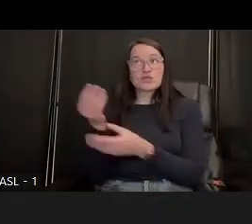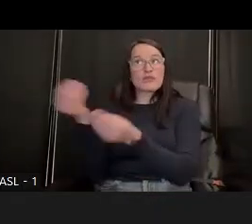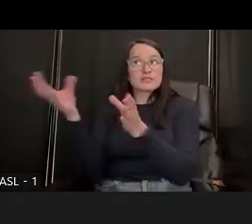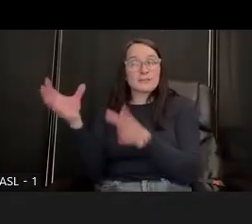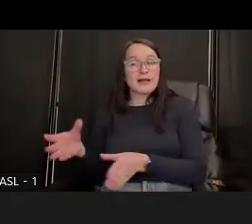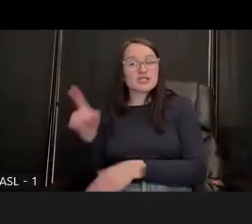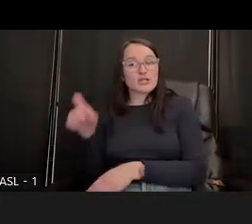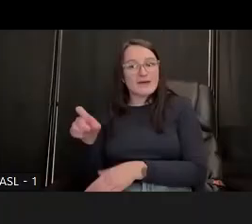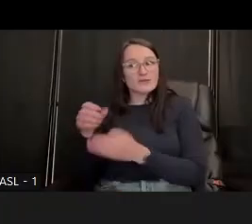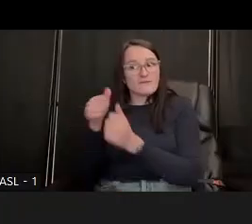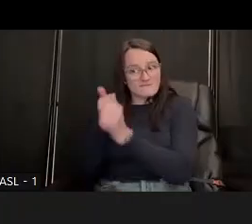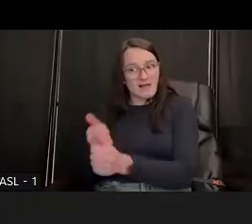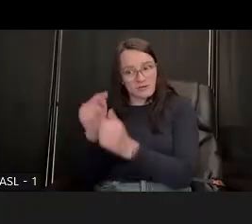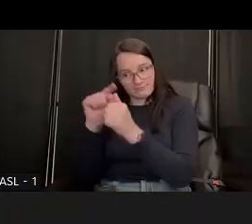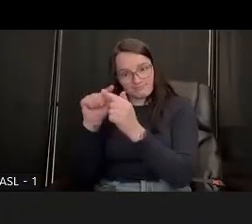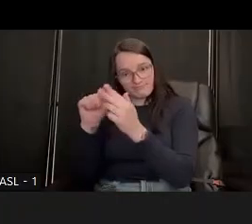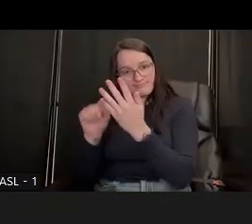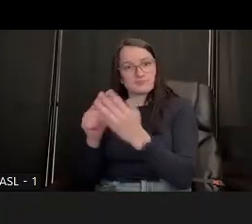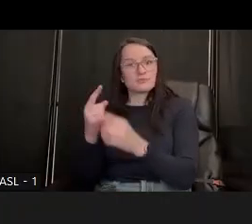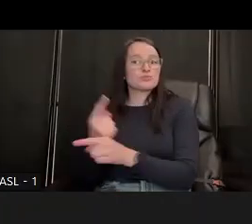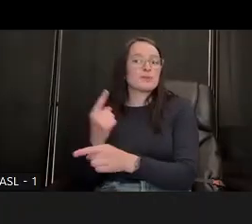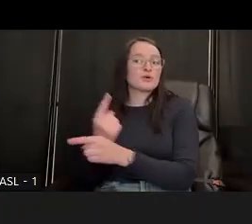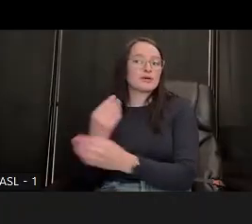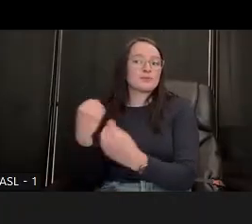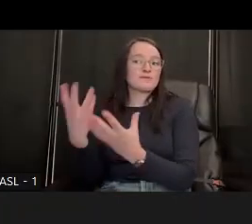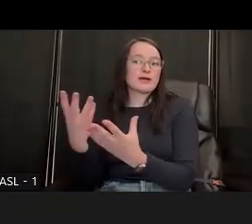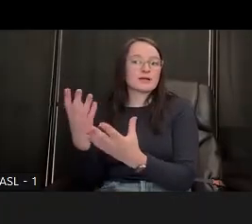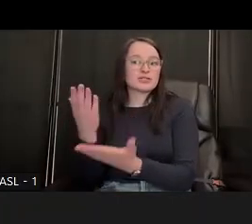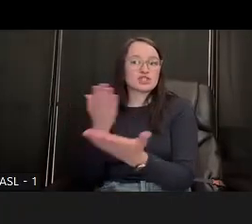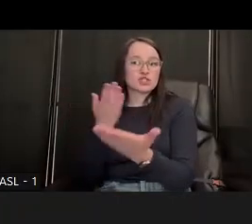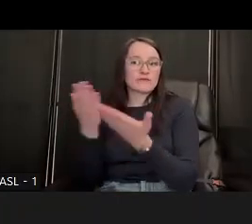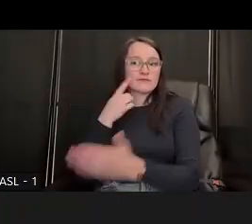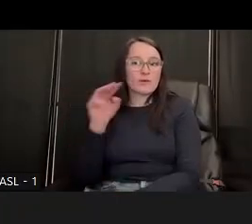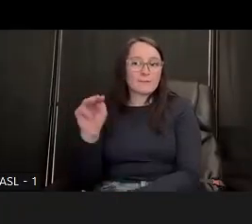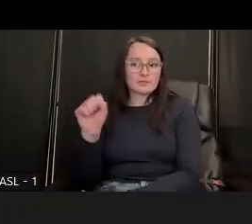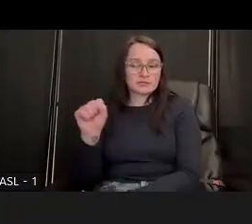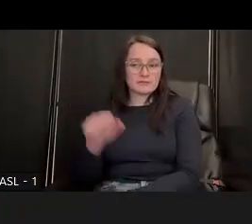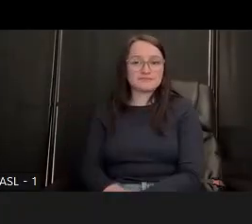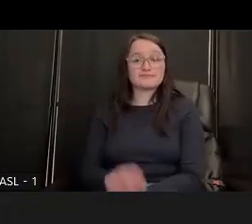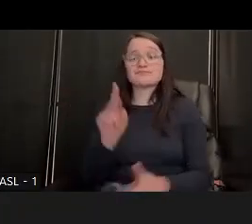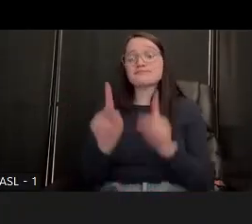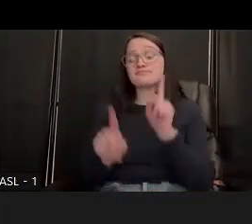order to provide services to Microsoft. People are paid the going rate for the work that they do. Um